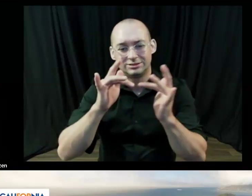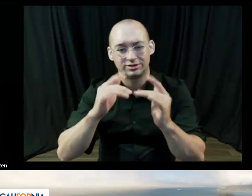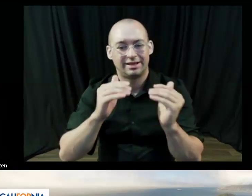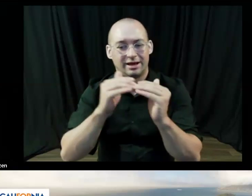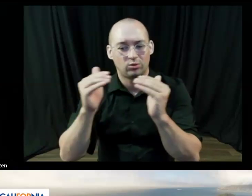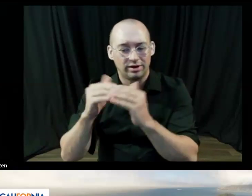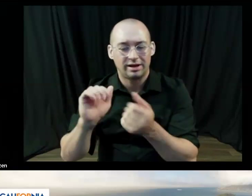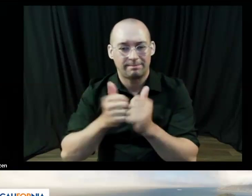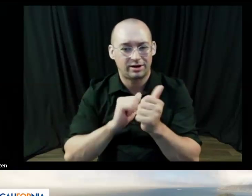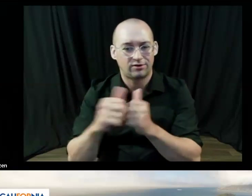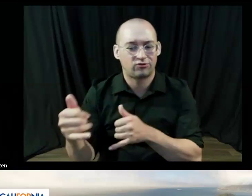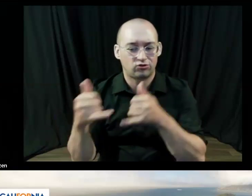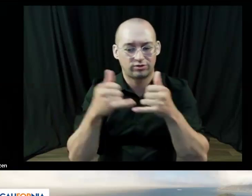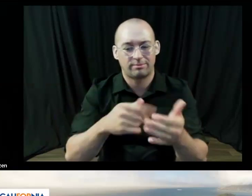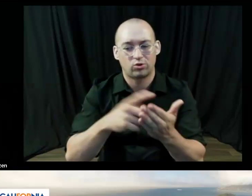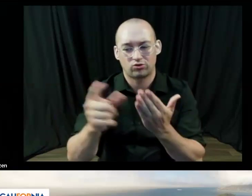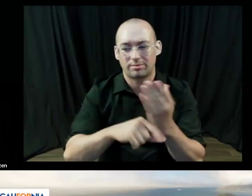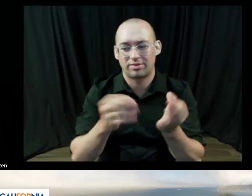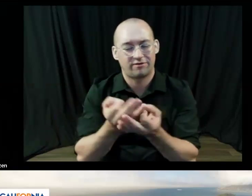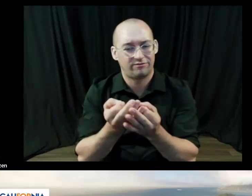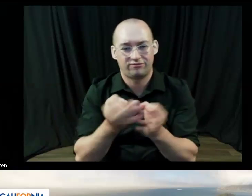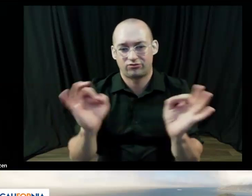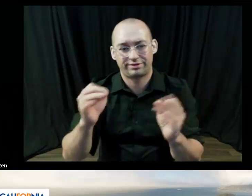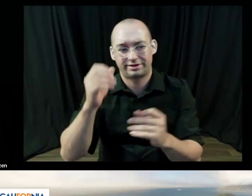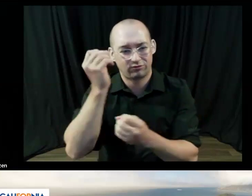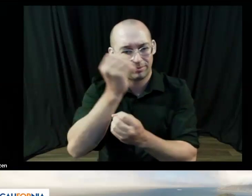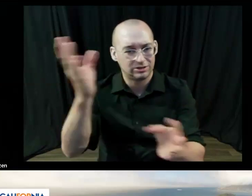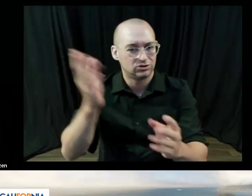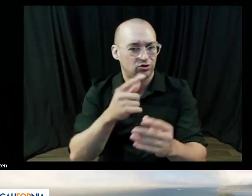great insight that was learned just by going through that process over the past few months,